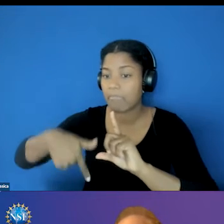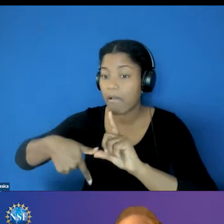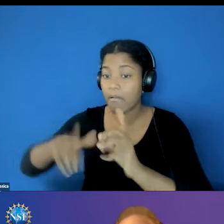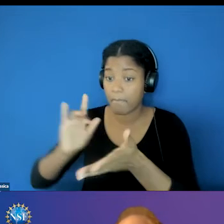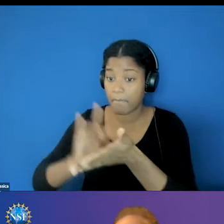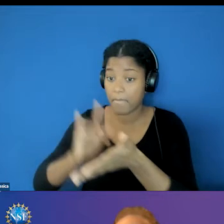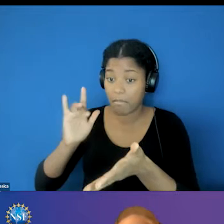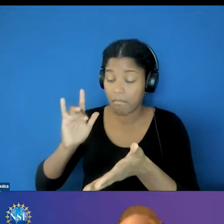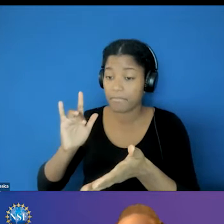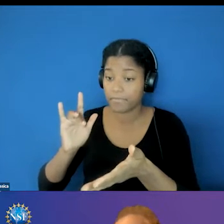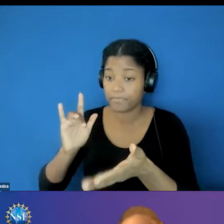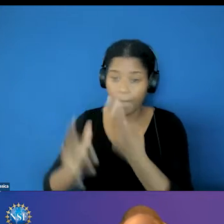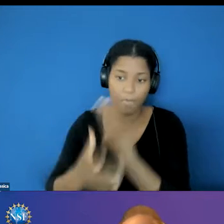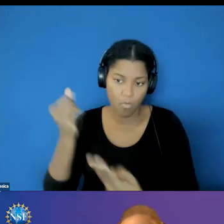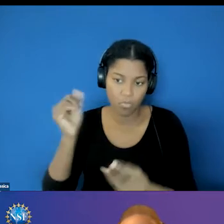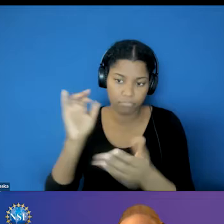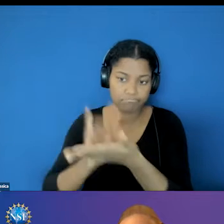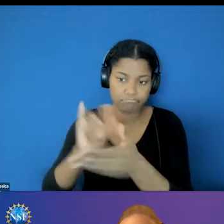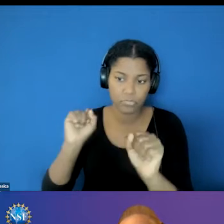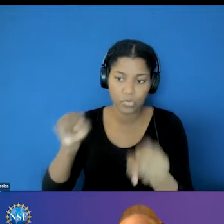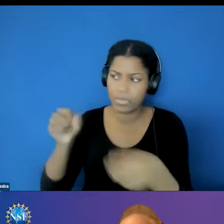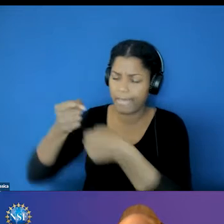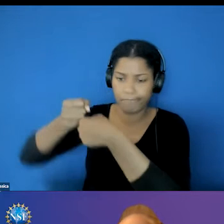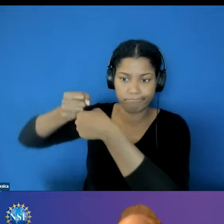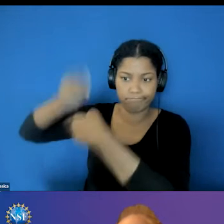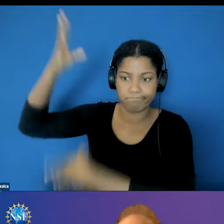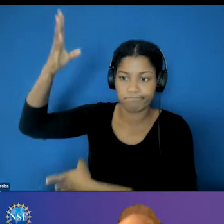if you click both of them you'll see what active